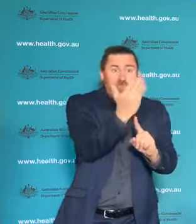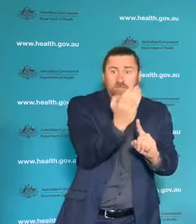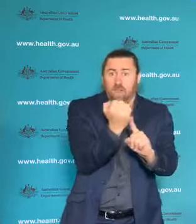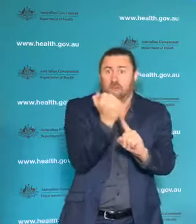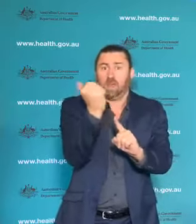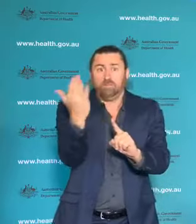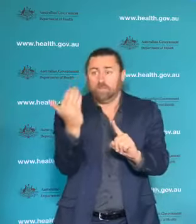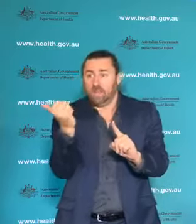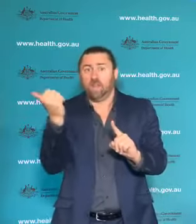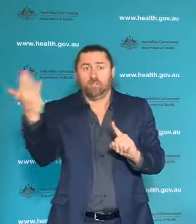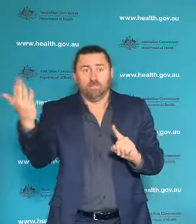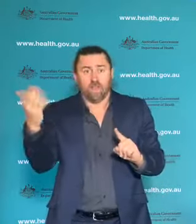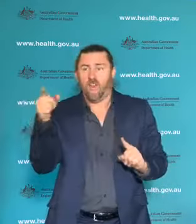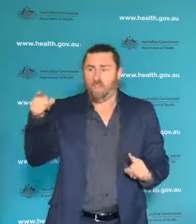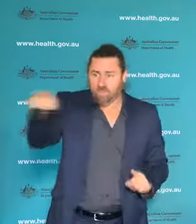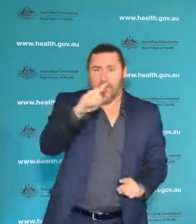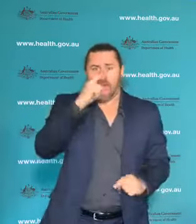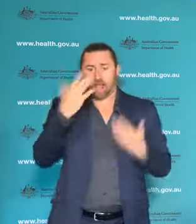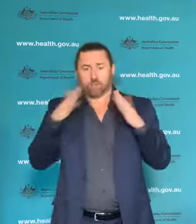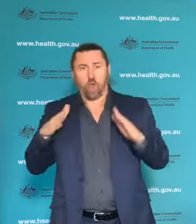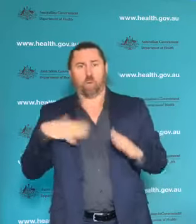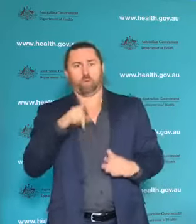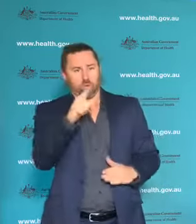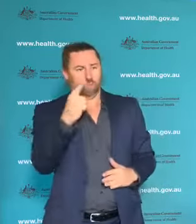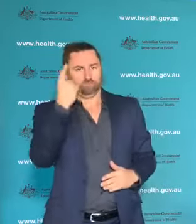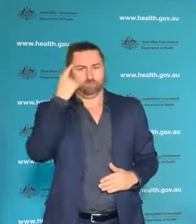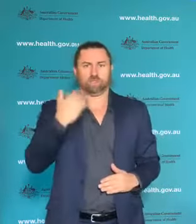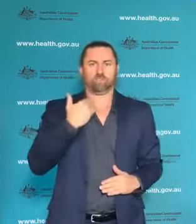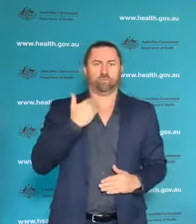behalf of other people. If you know someone who has been